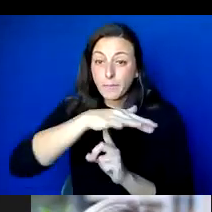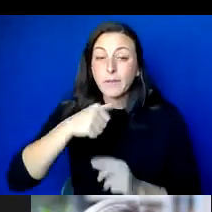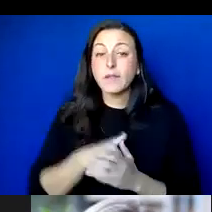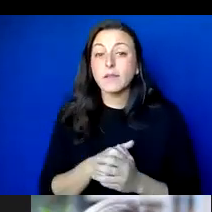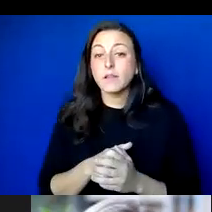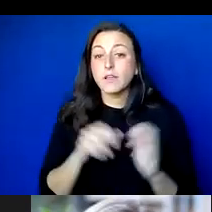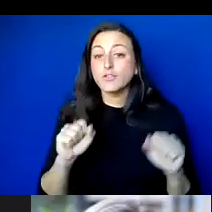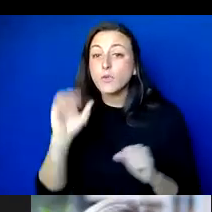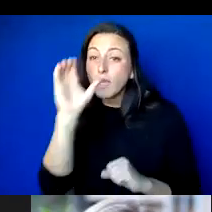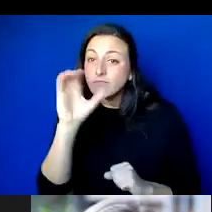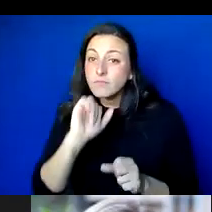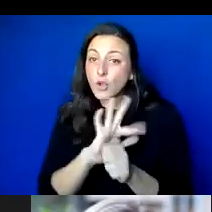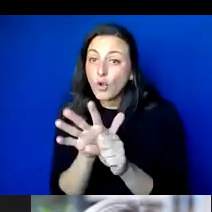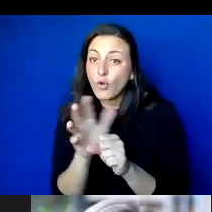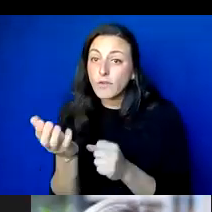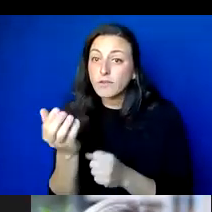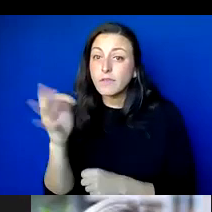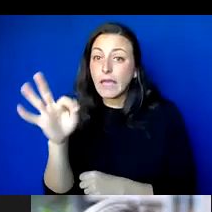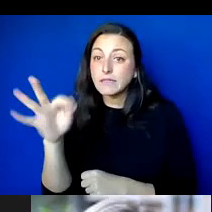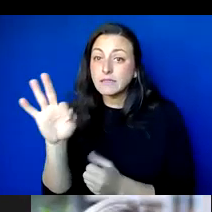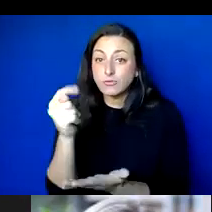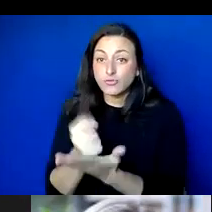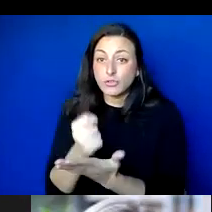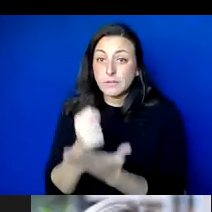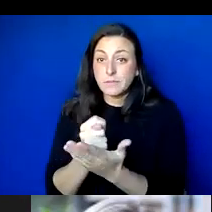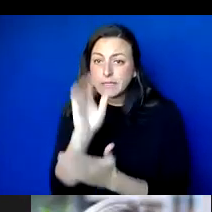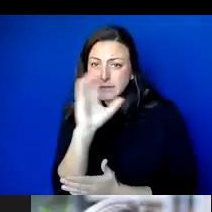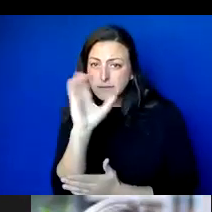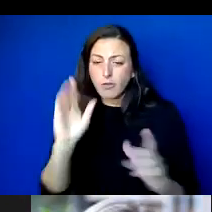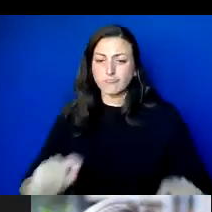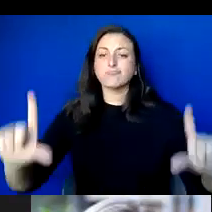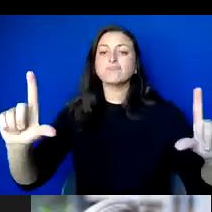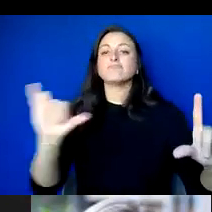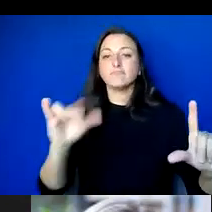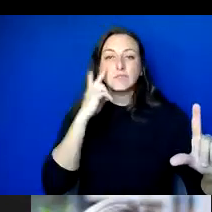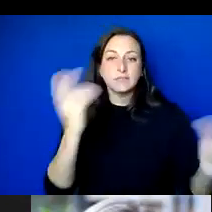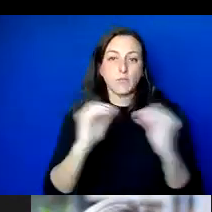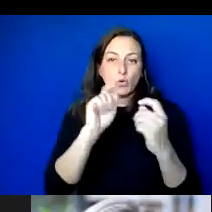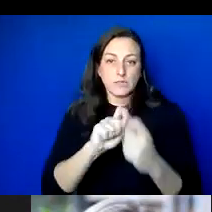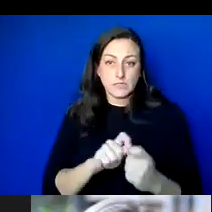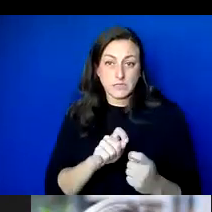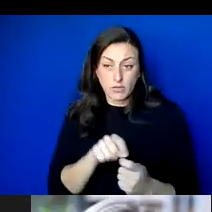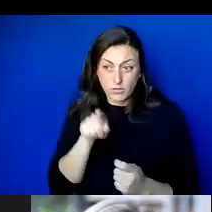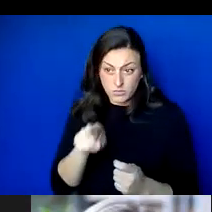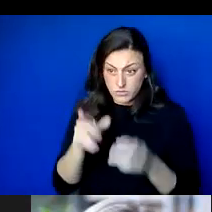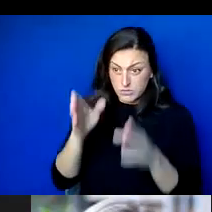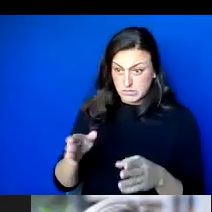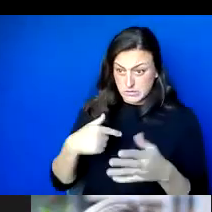COVID-19 treatments, it will describe to you further detail about who qualifies and how